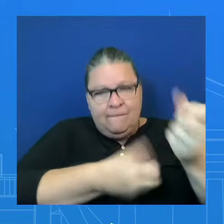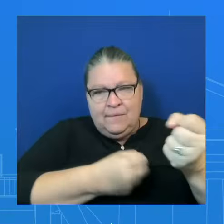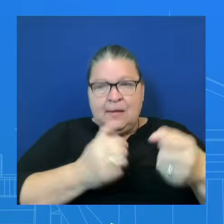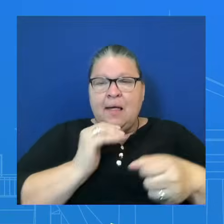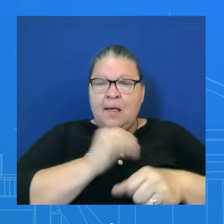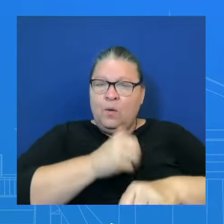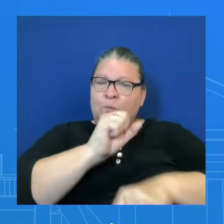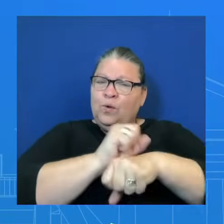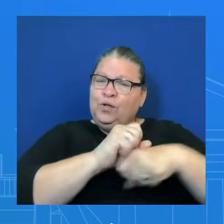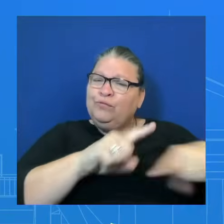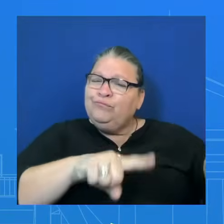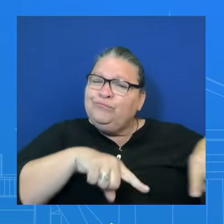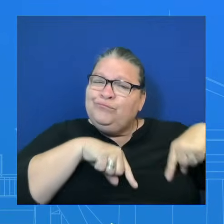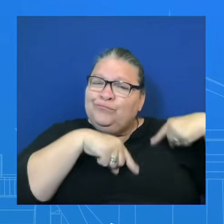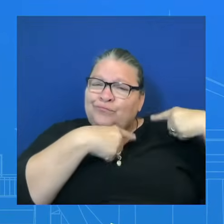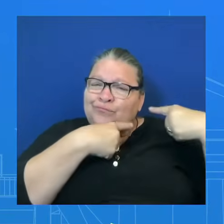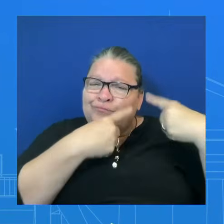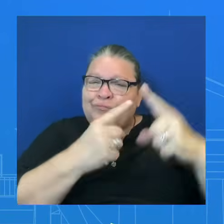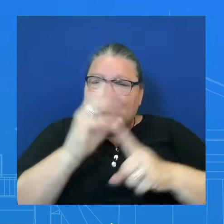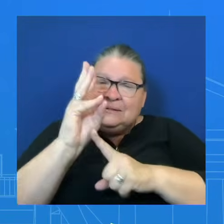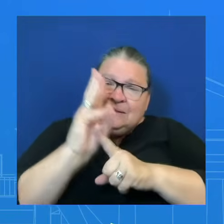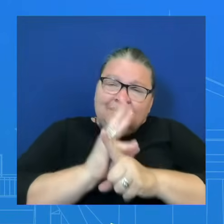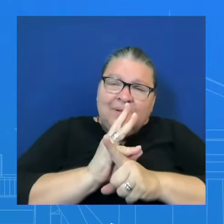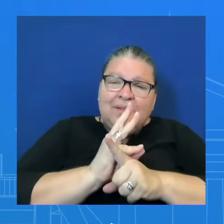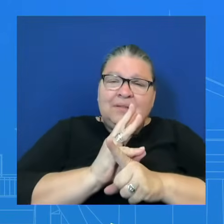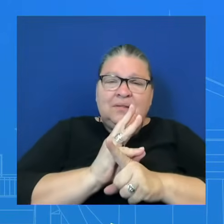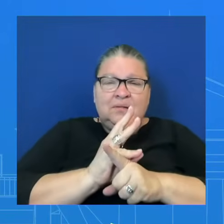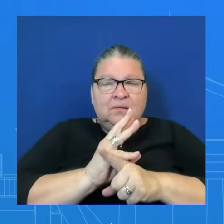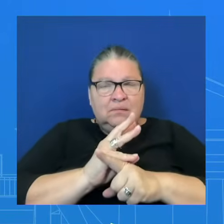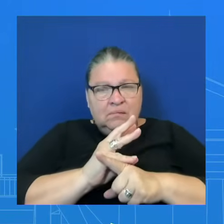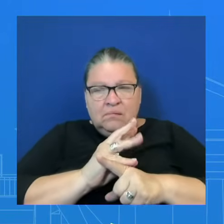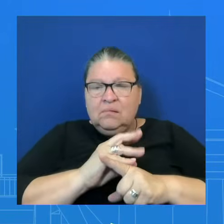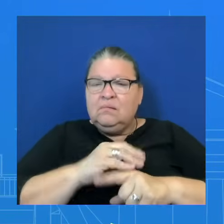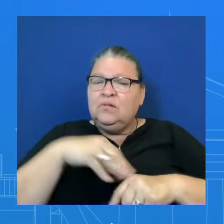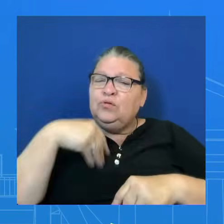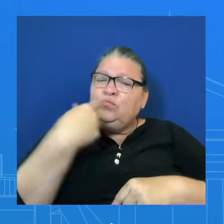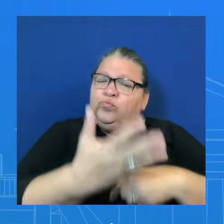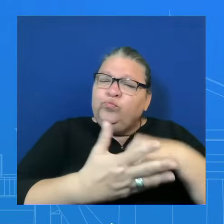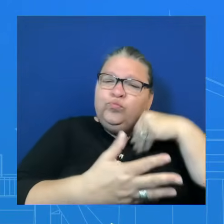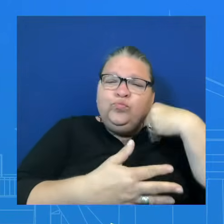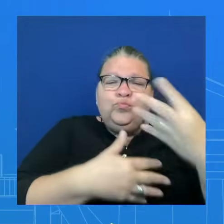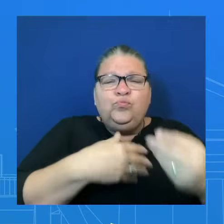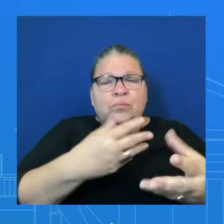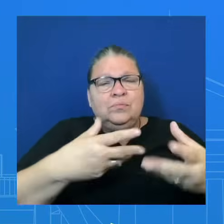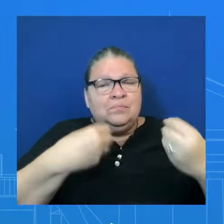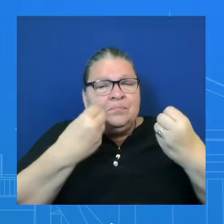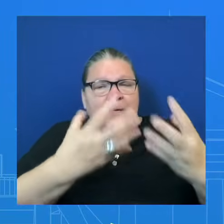the training, the capabilities to be successful. Ms. Jean-Pierre: Go ahead, Jenny. The Press: Thanks. Back to China.